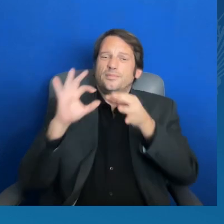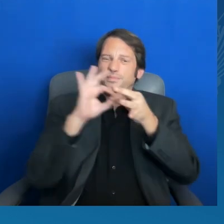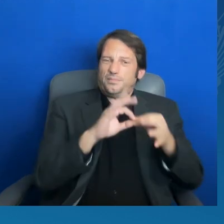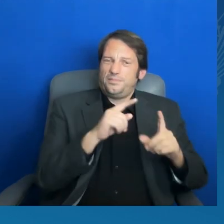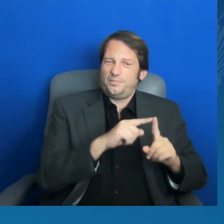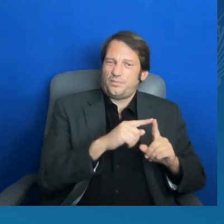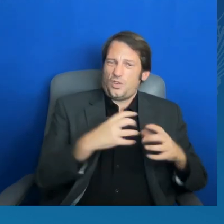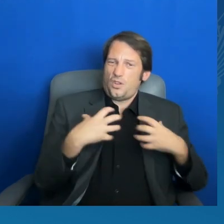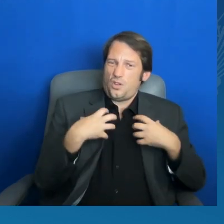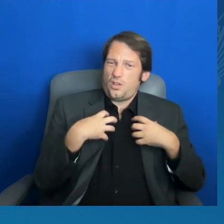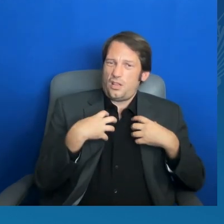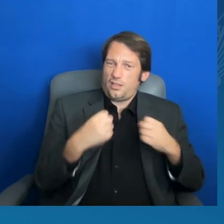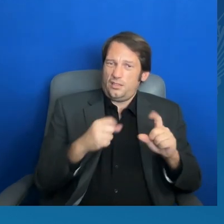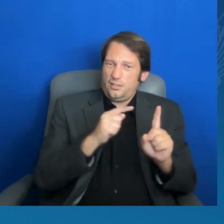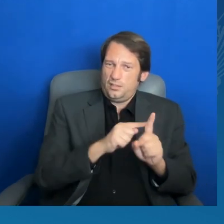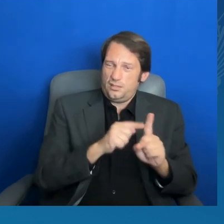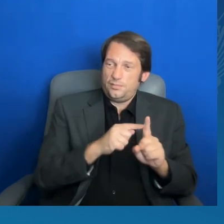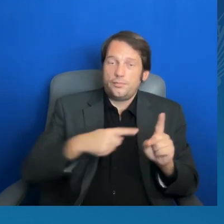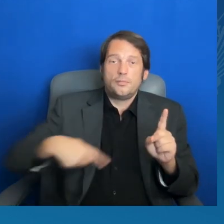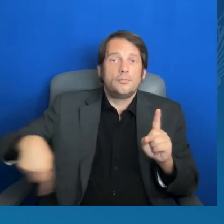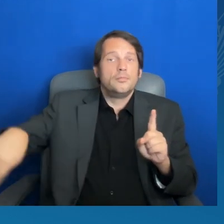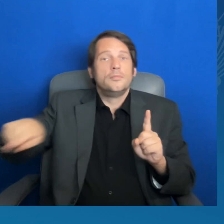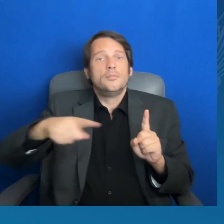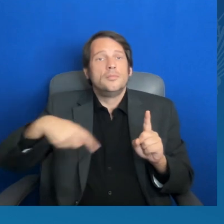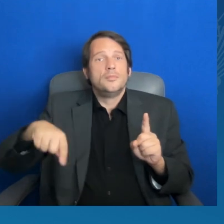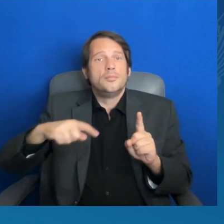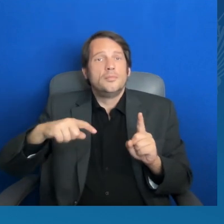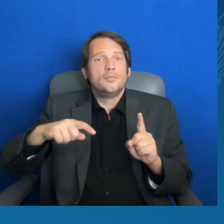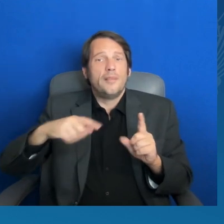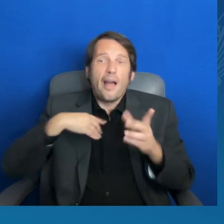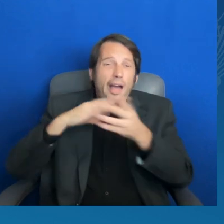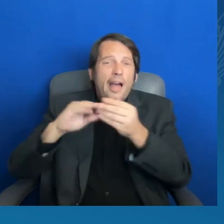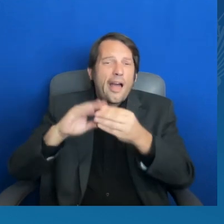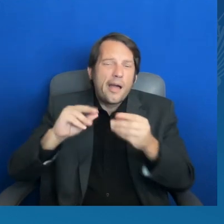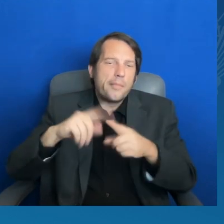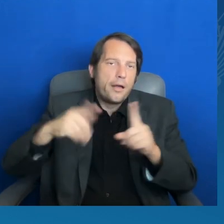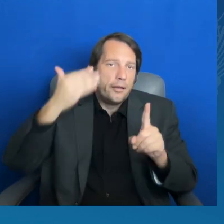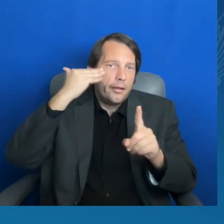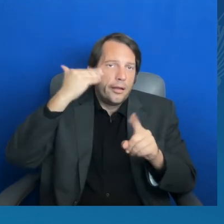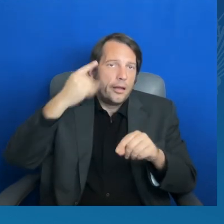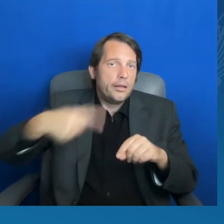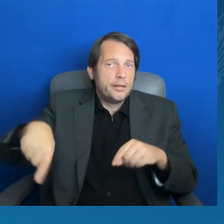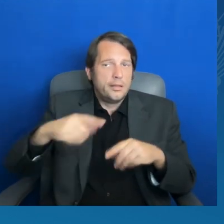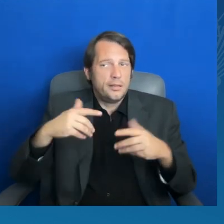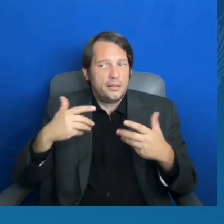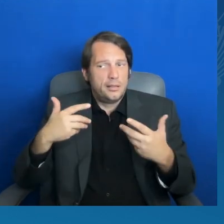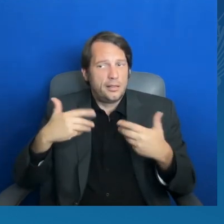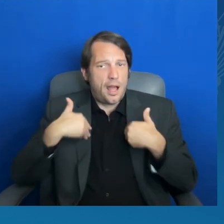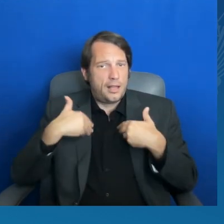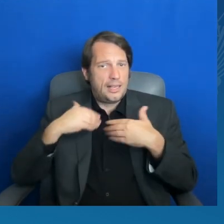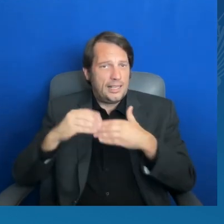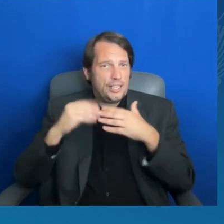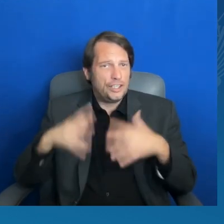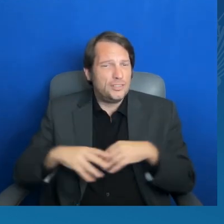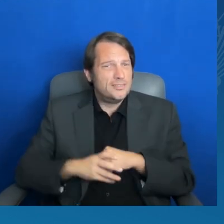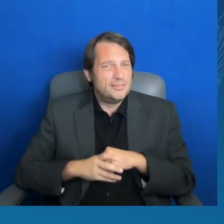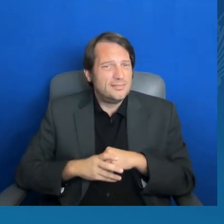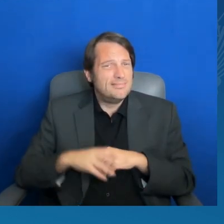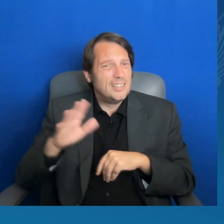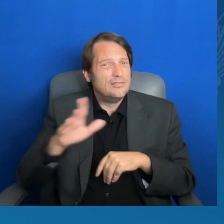You know, I -- I grew up in California. So, when we started school -- elementary -- I know a lot of Californians are here. Ms. Ferrell-Zabala: We got a few people from California here.